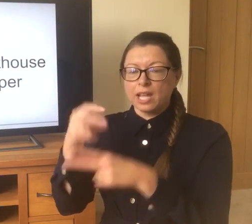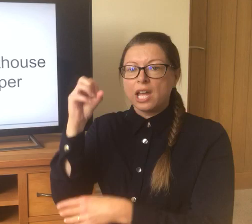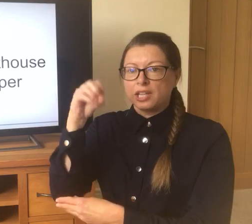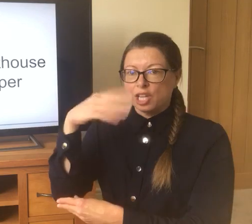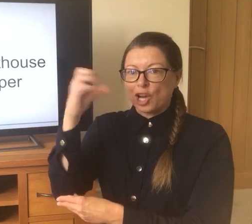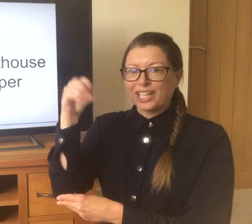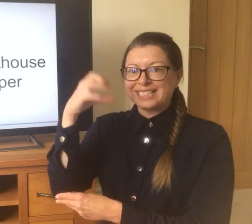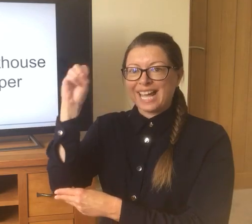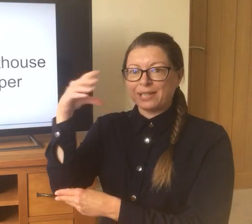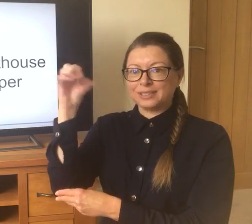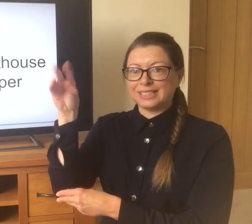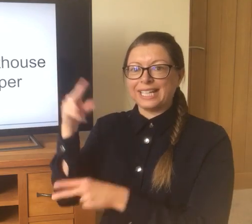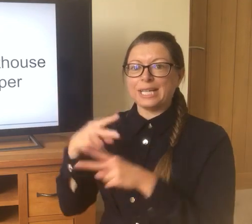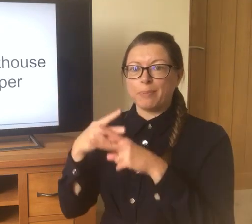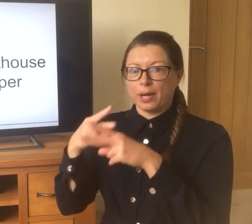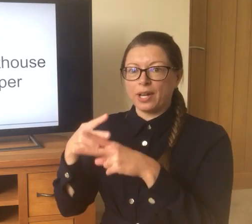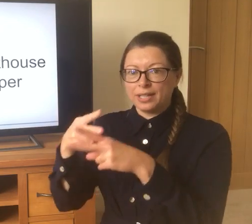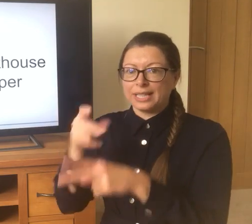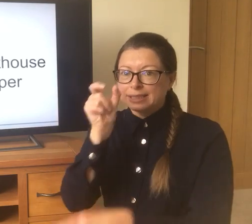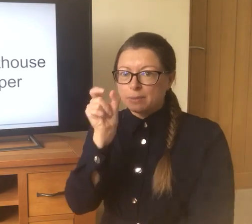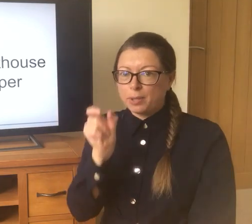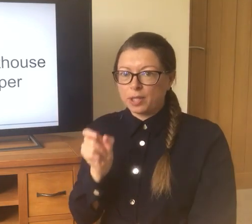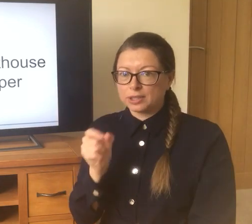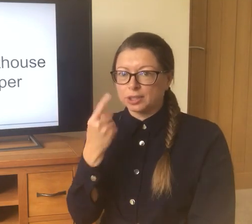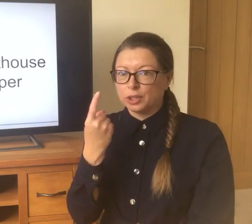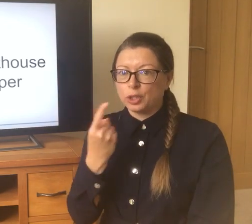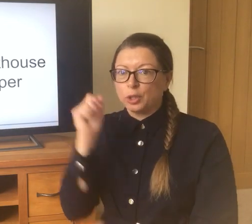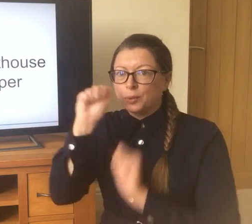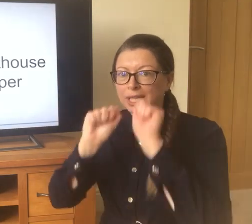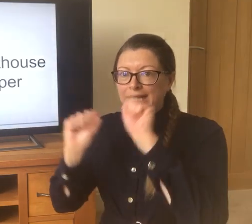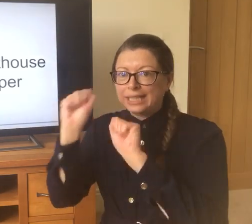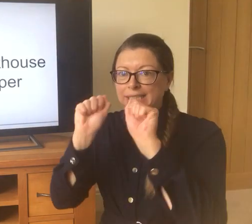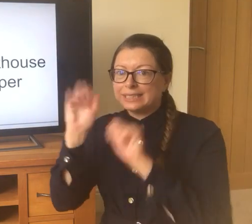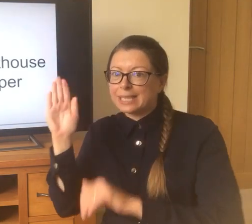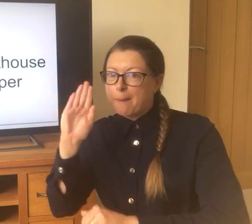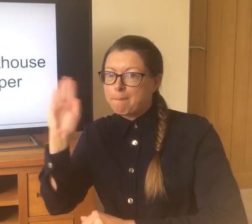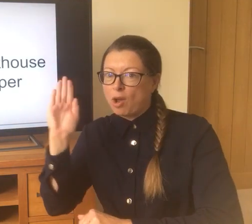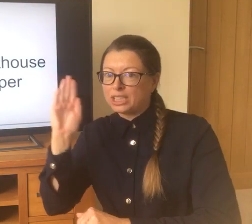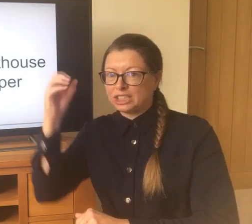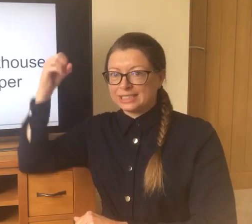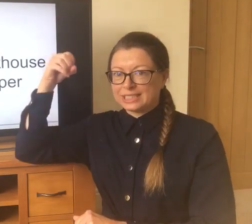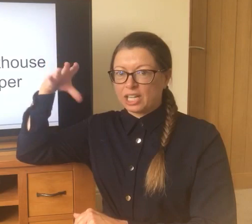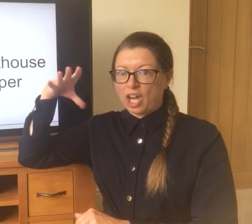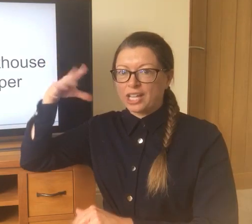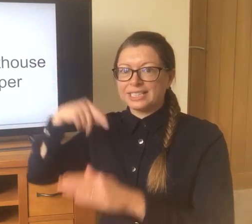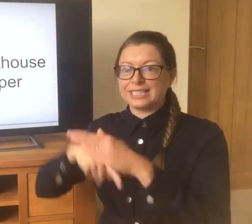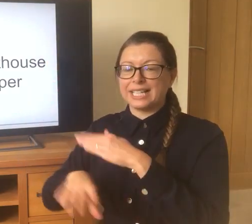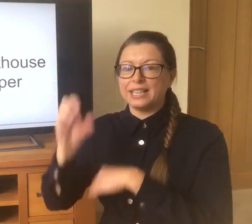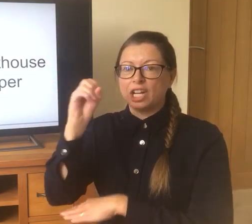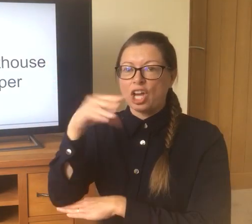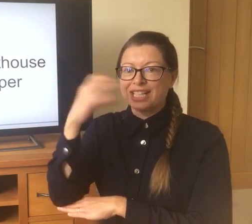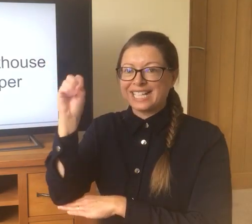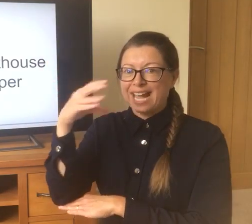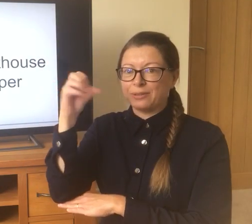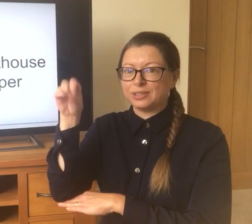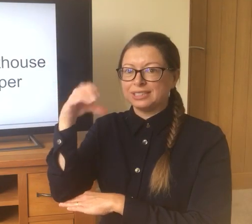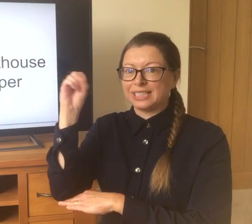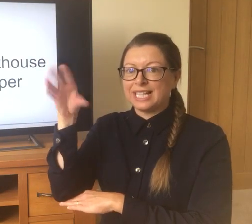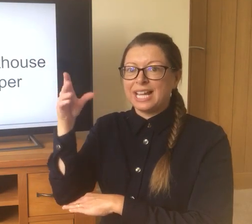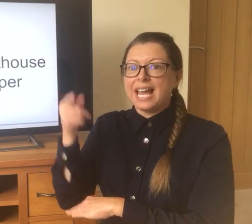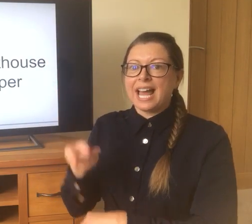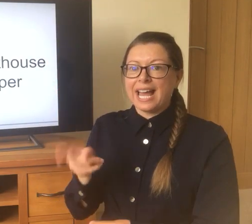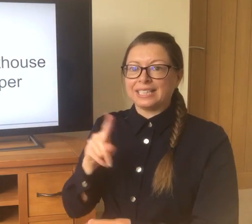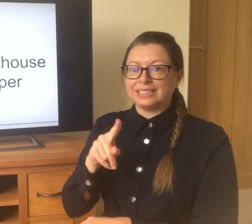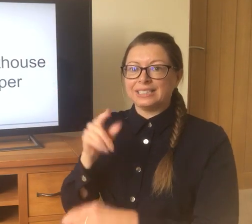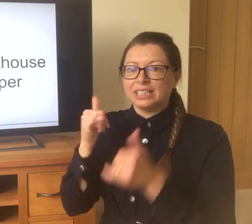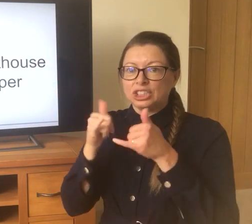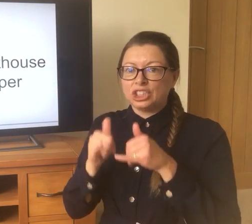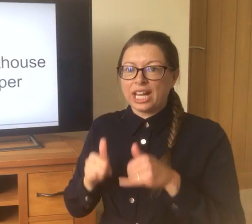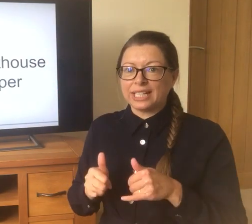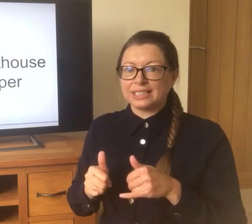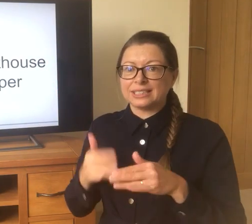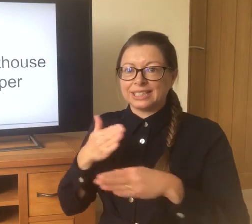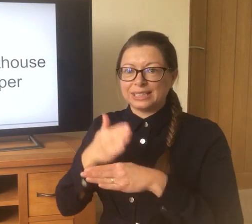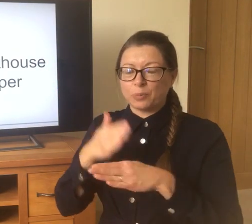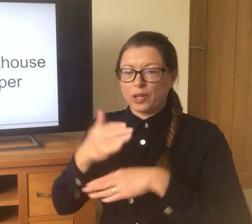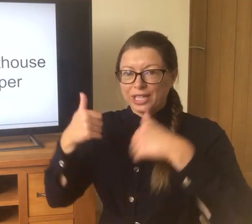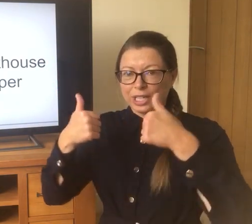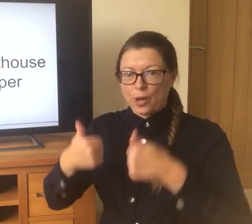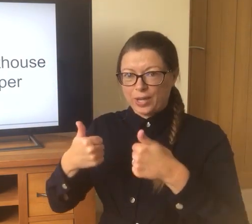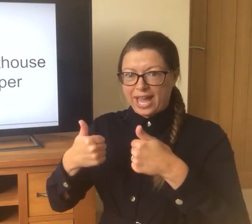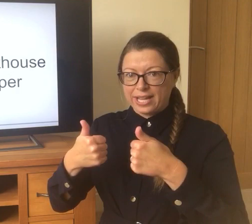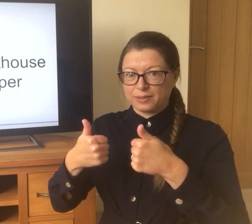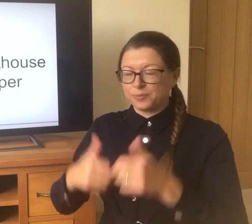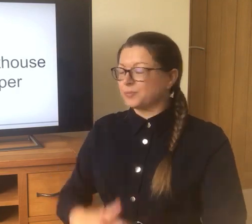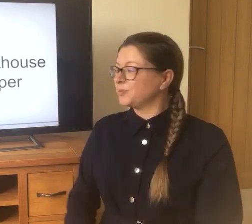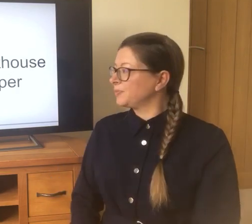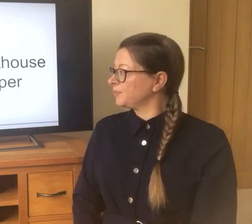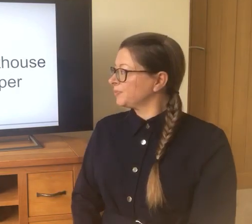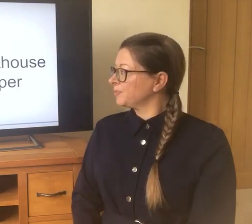The lighthouse keeper is the person who cleans and polishes the light in the lighthouse and checks it's working ok.